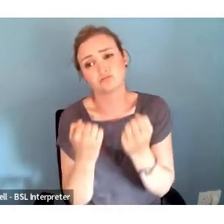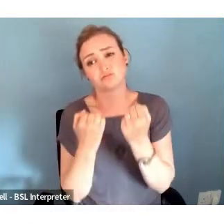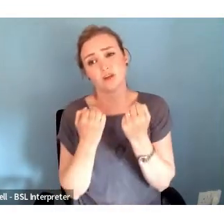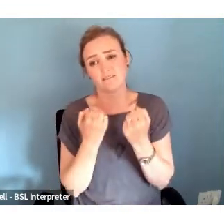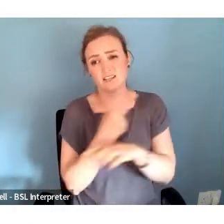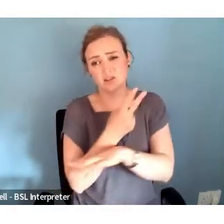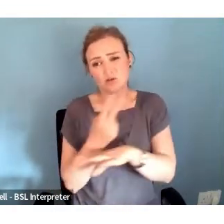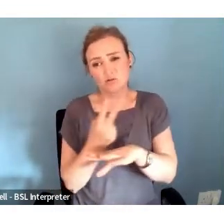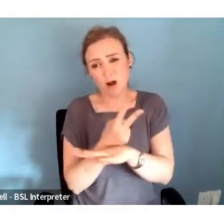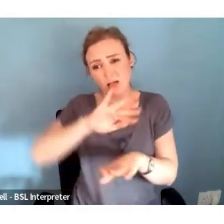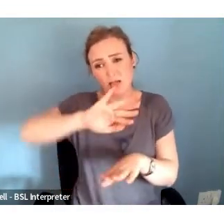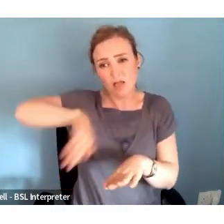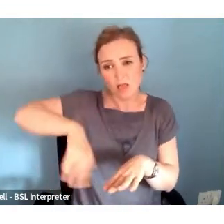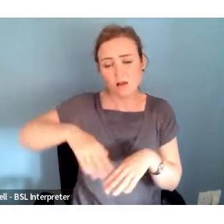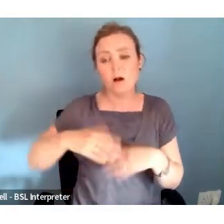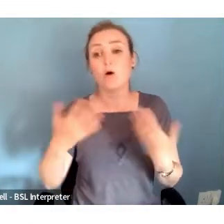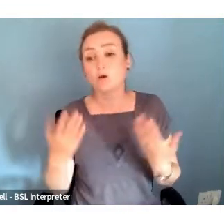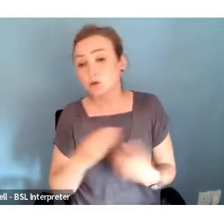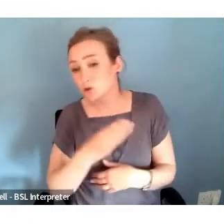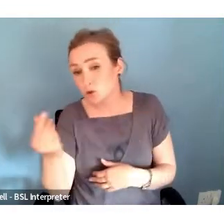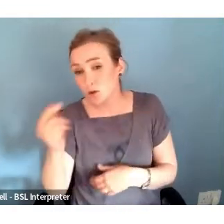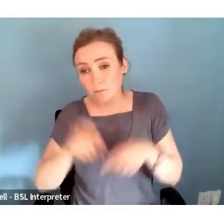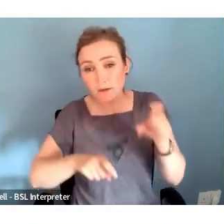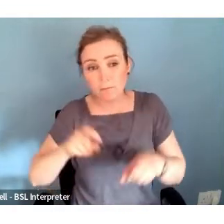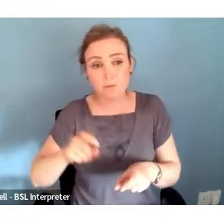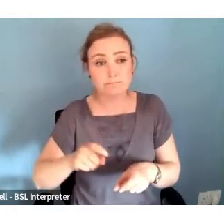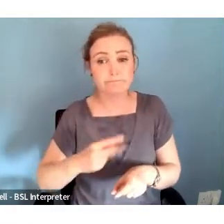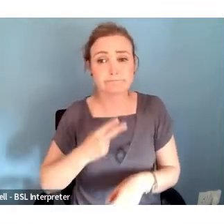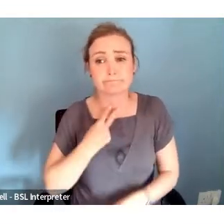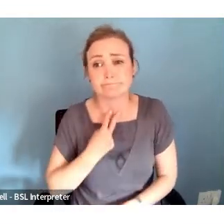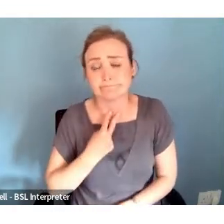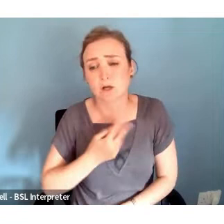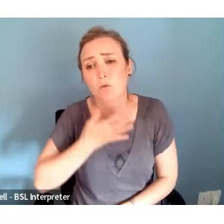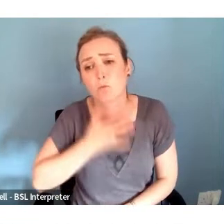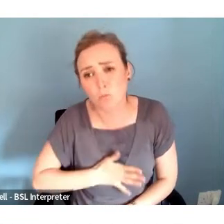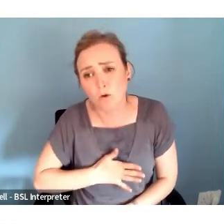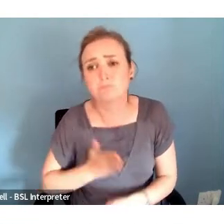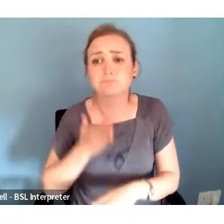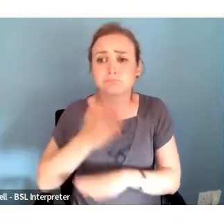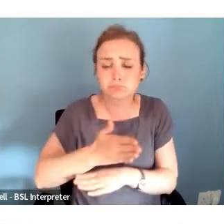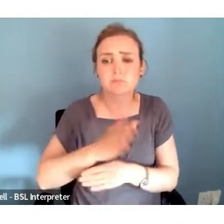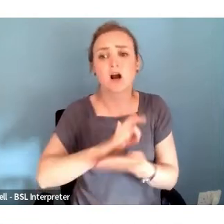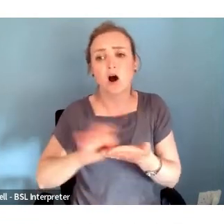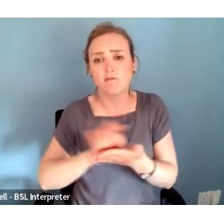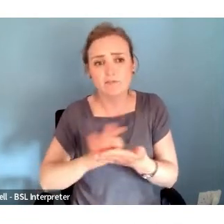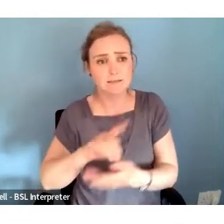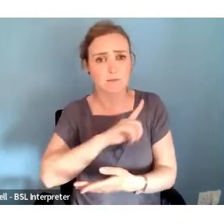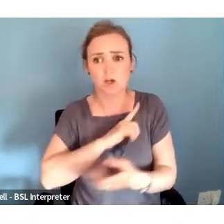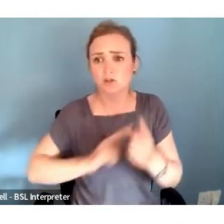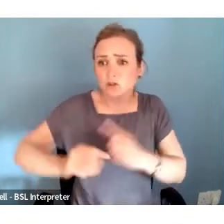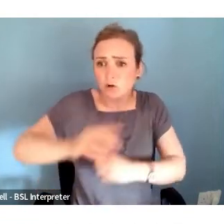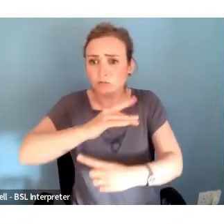missed going into the office and having that social interaction . For me remote work should be an option